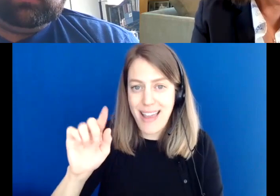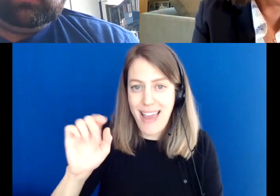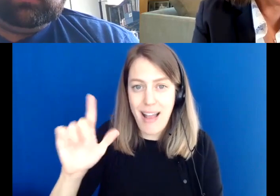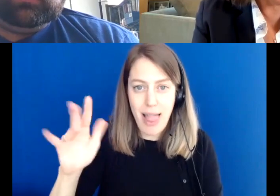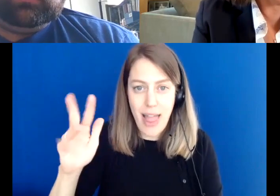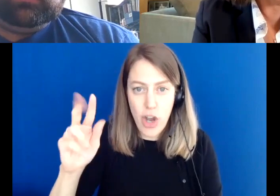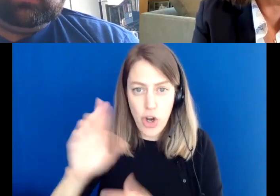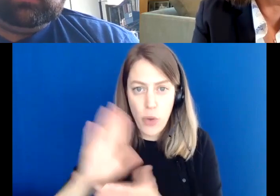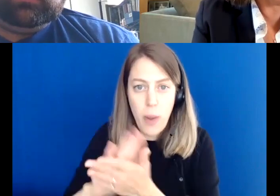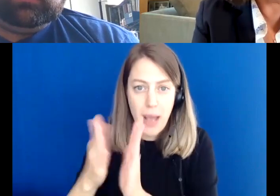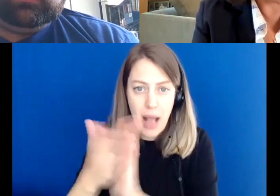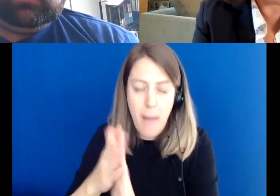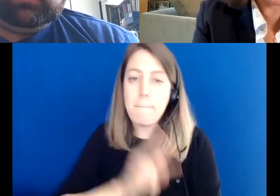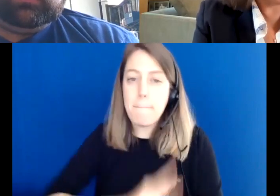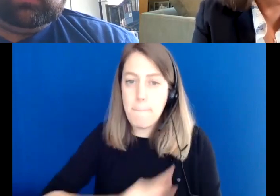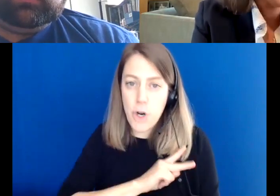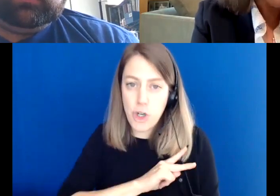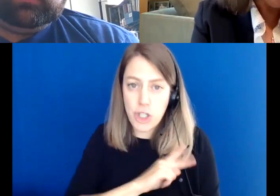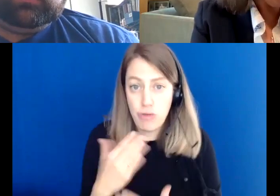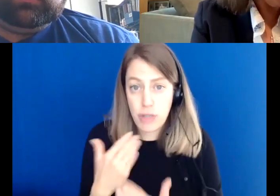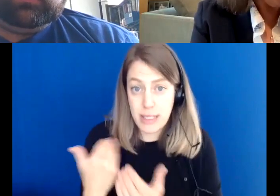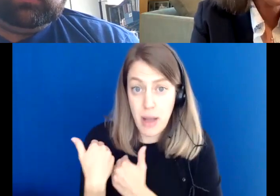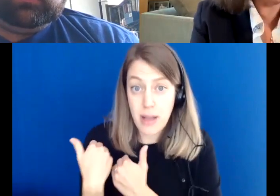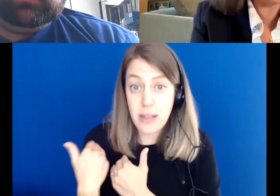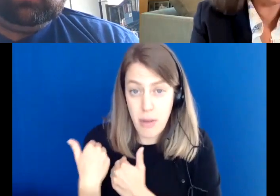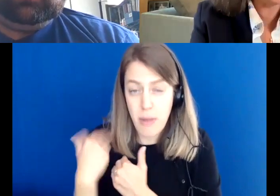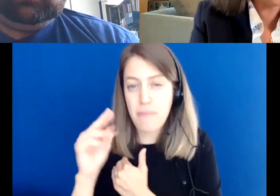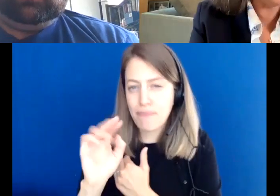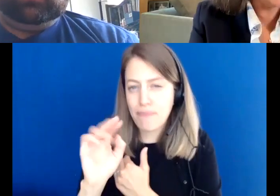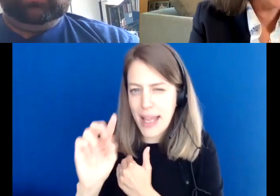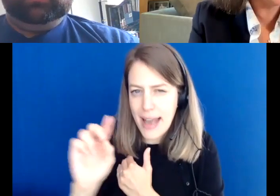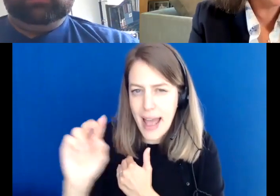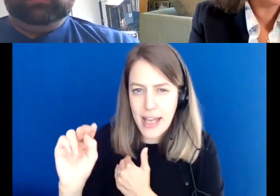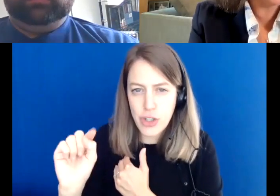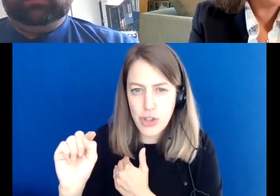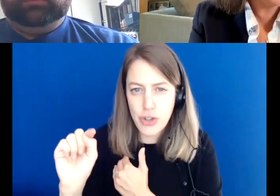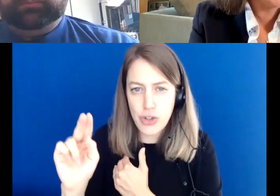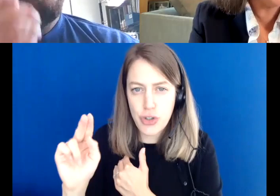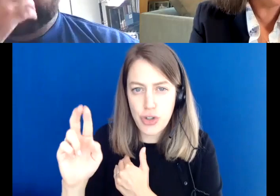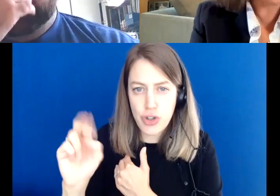Rud Turnbull, who, and his wife Ann who were at the Beach Center,